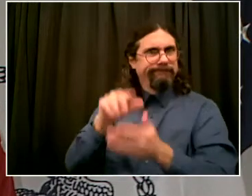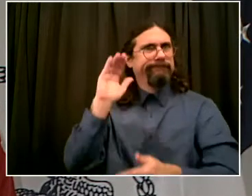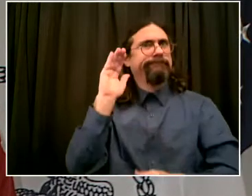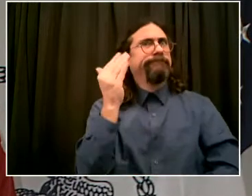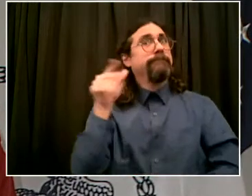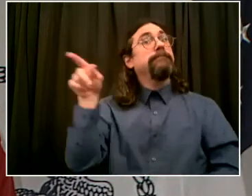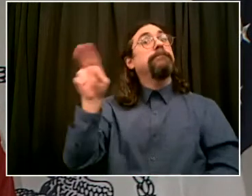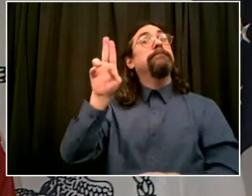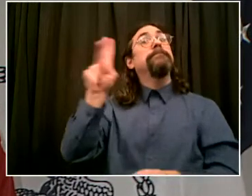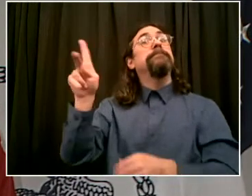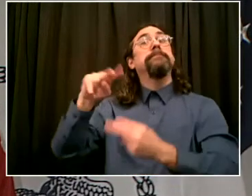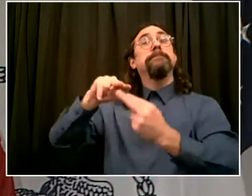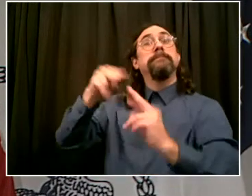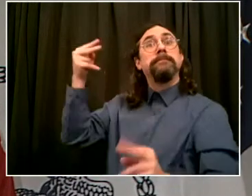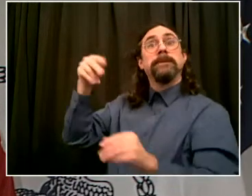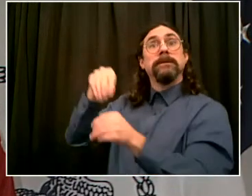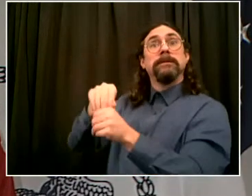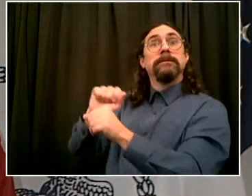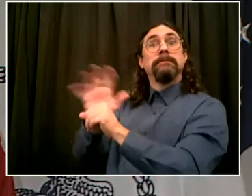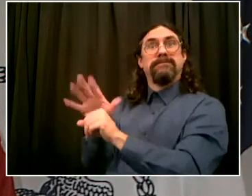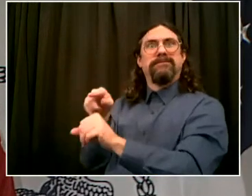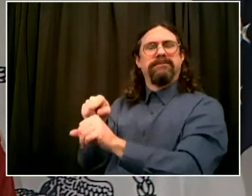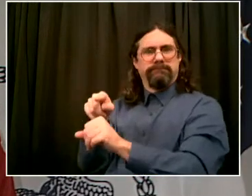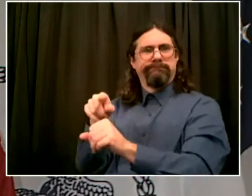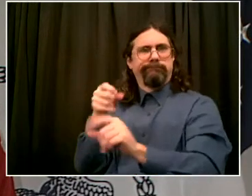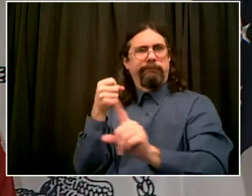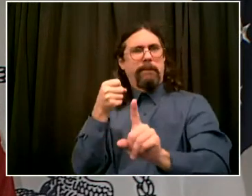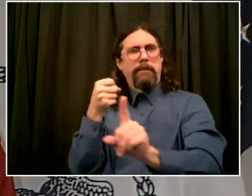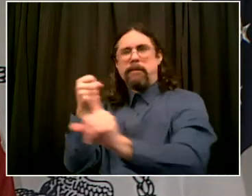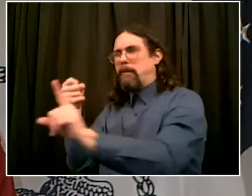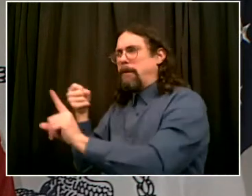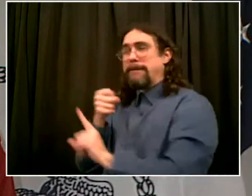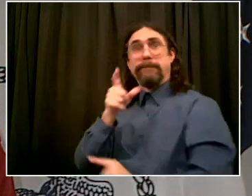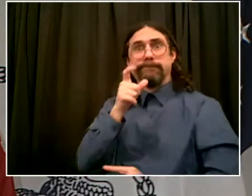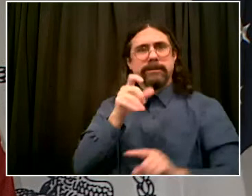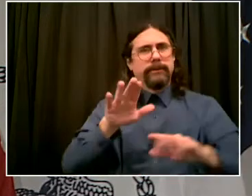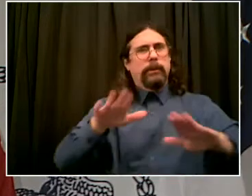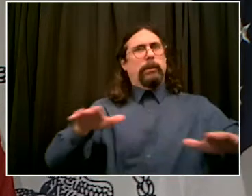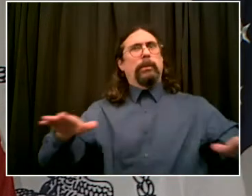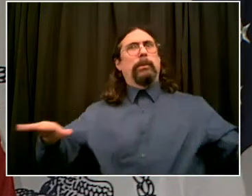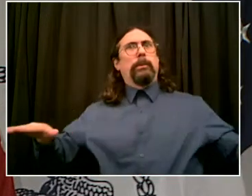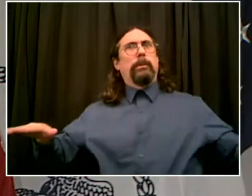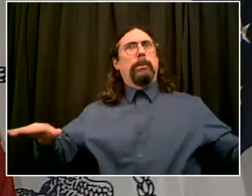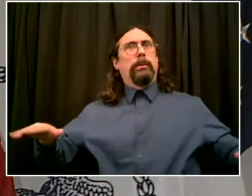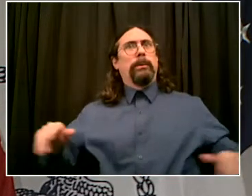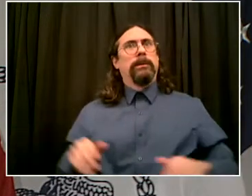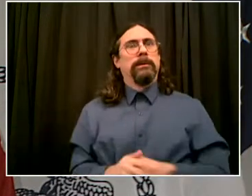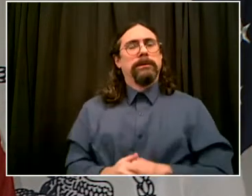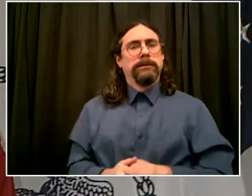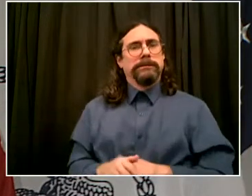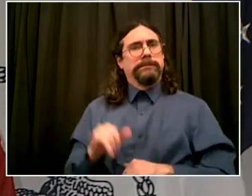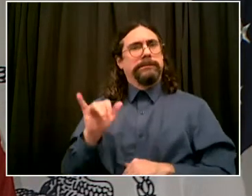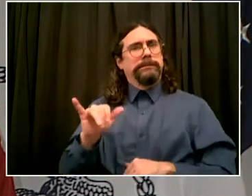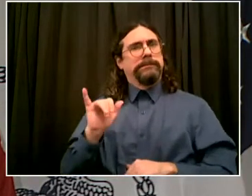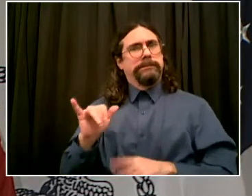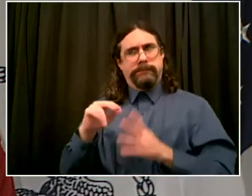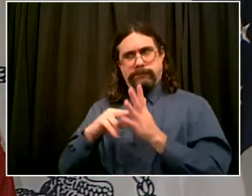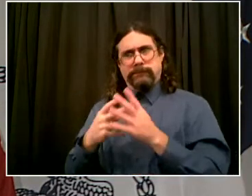JUST BECAUSE WE KNOW WHAT'S OUT THERE AND WE SHOULD BE FUTURE